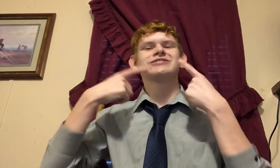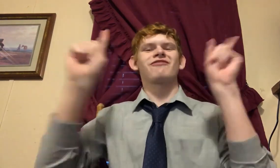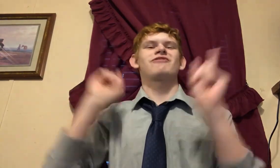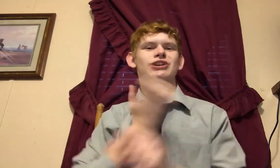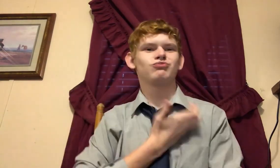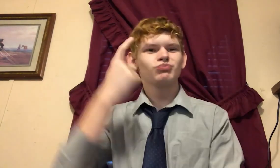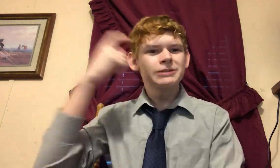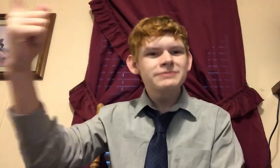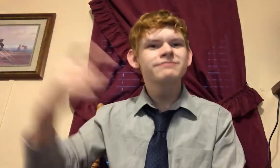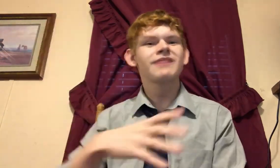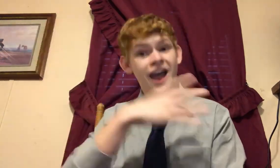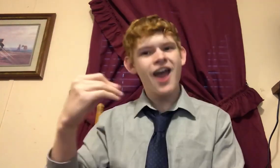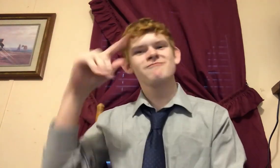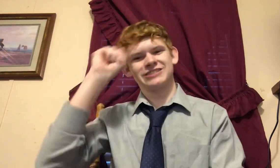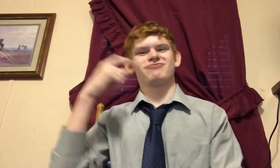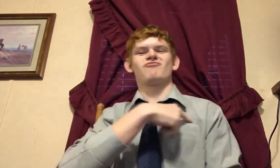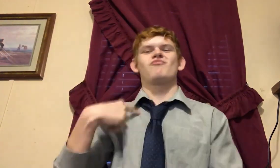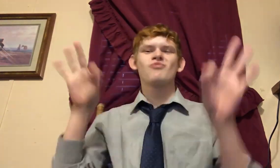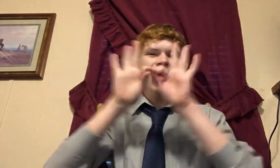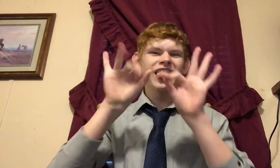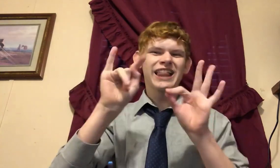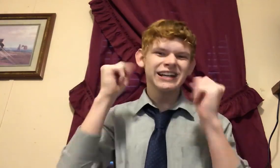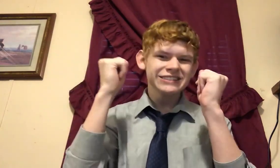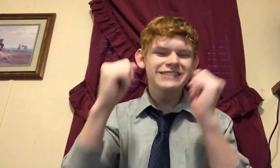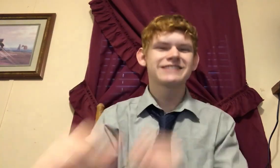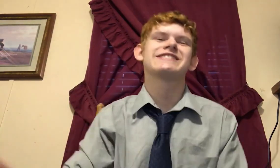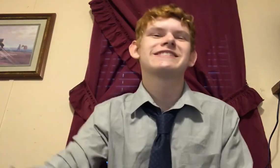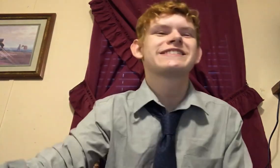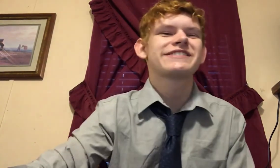we can achieve our dreams and because we are worth it!